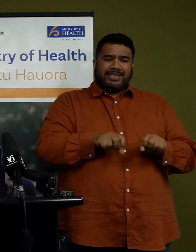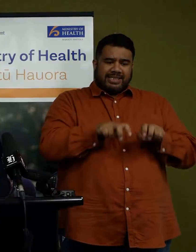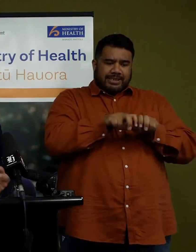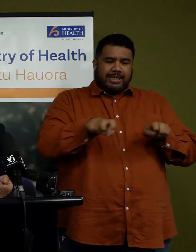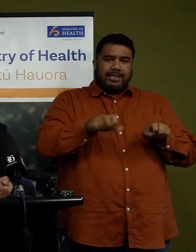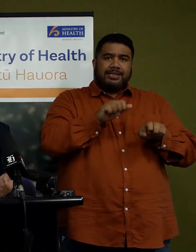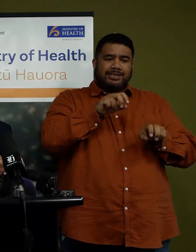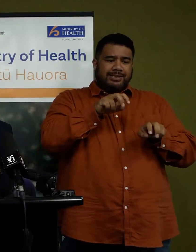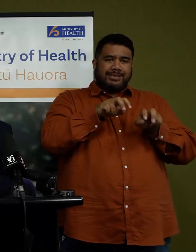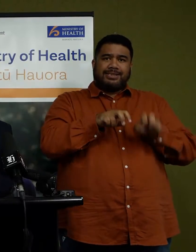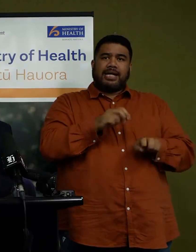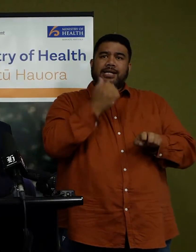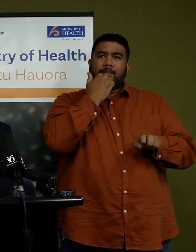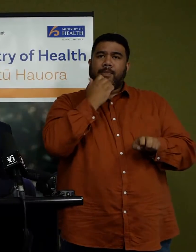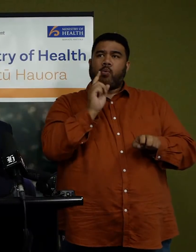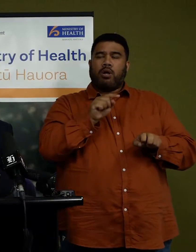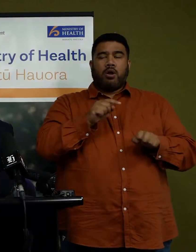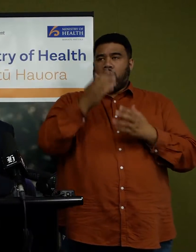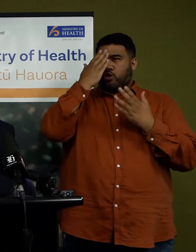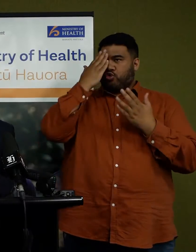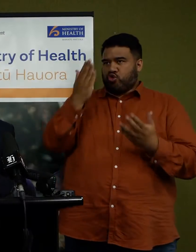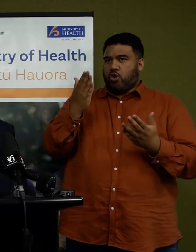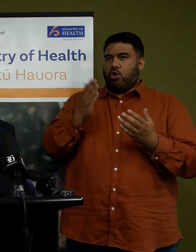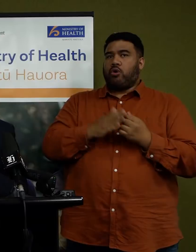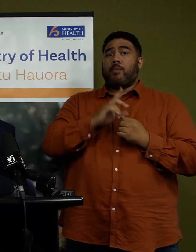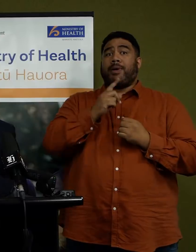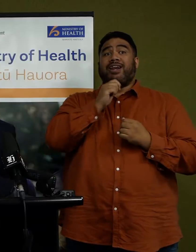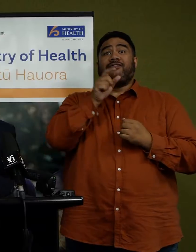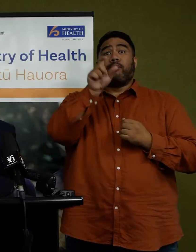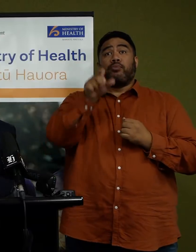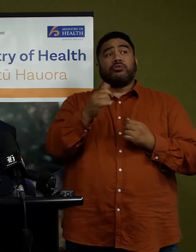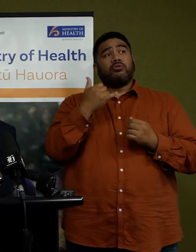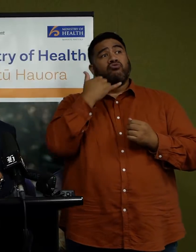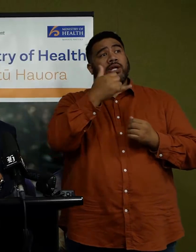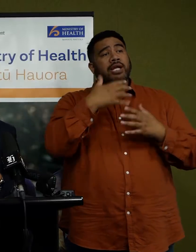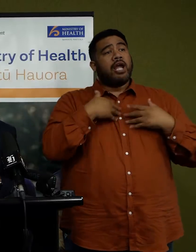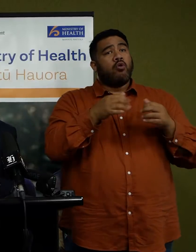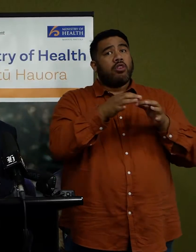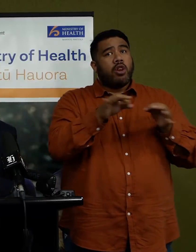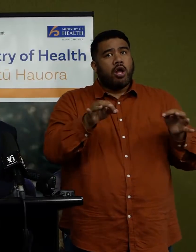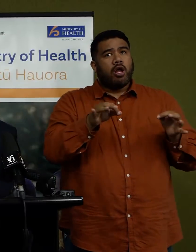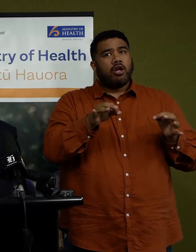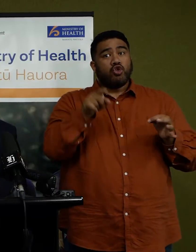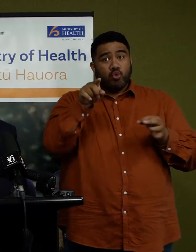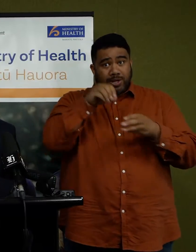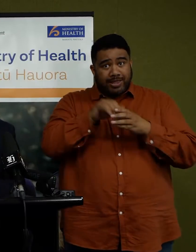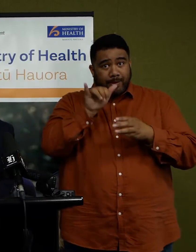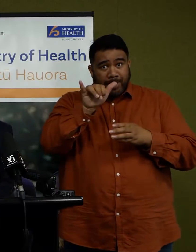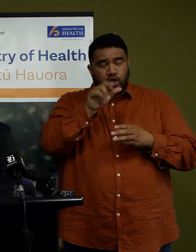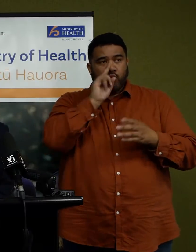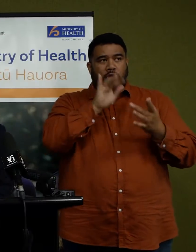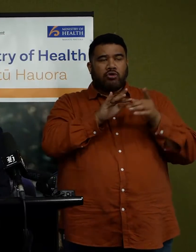And so if anyone calls Healthline, they will be able to be told whether or not they are potentially a close contact or a casual contact.